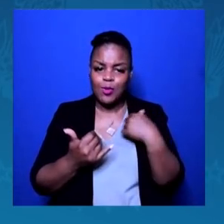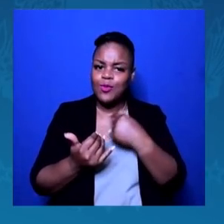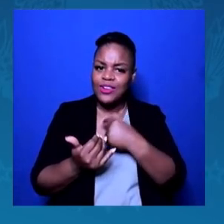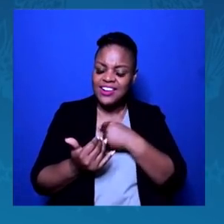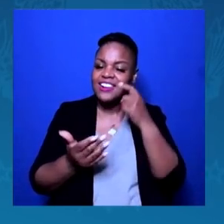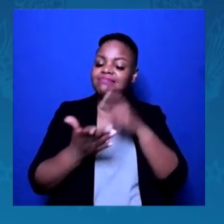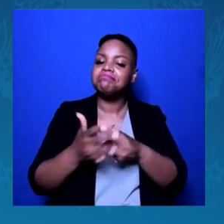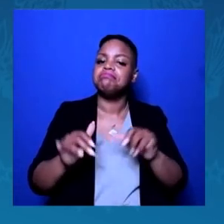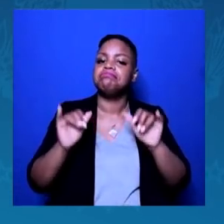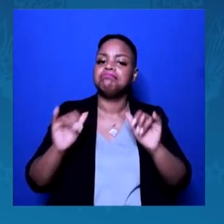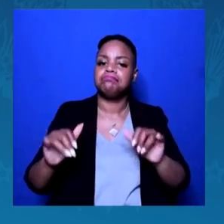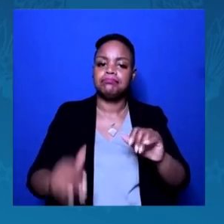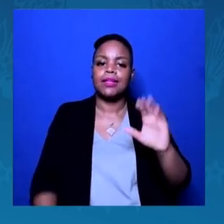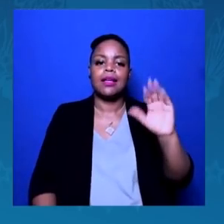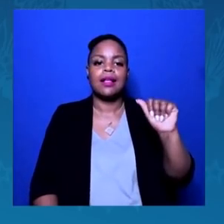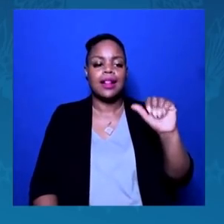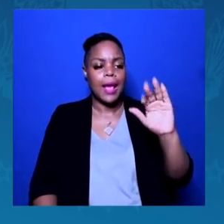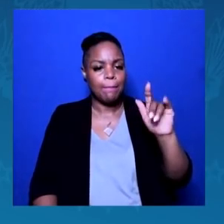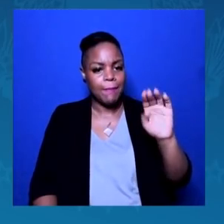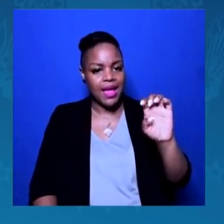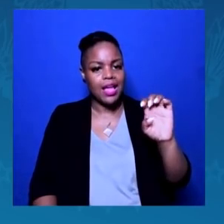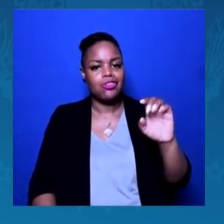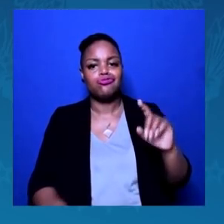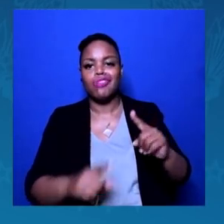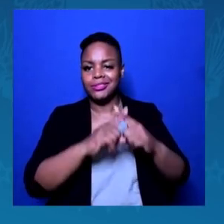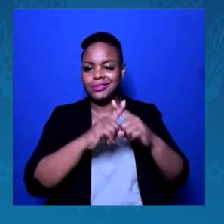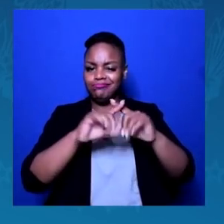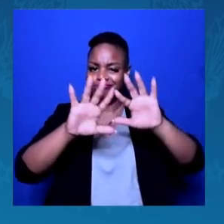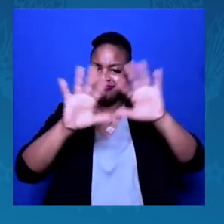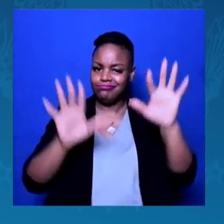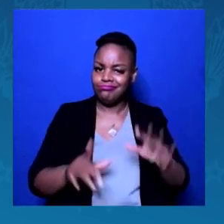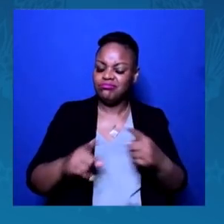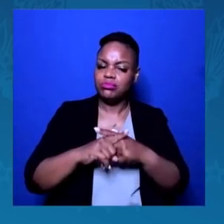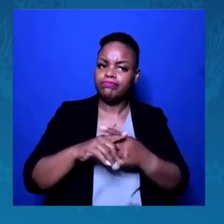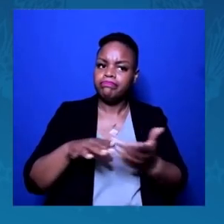the United Nations issued a report with broad